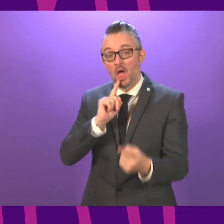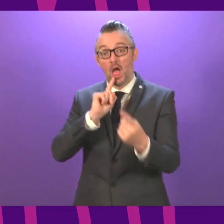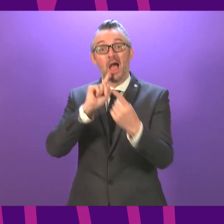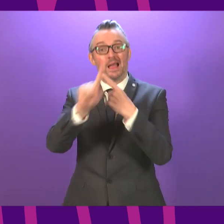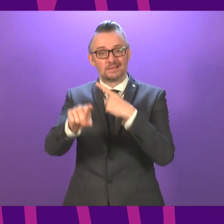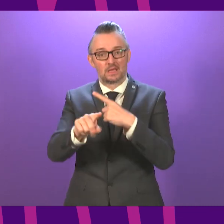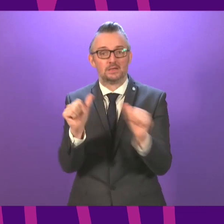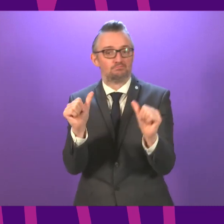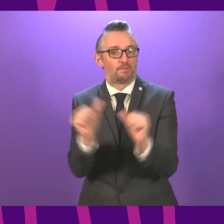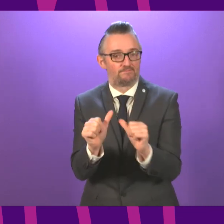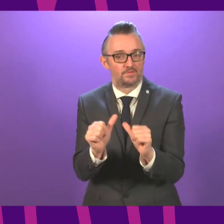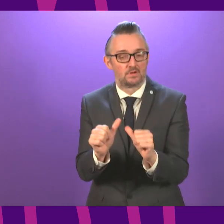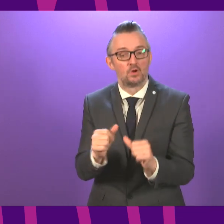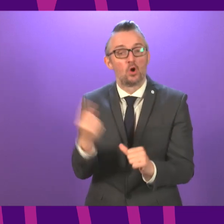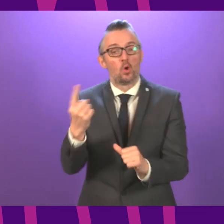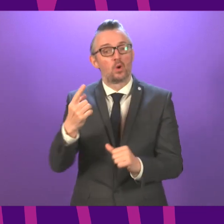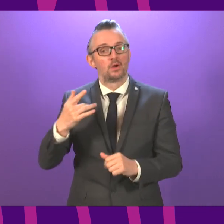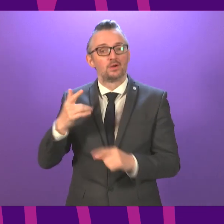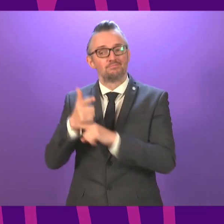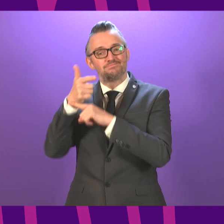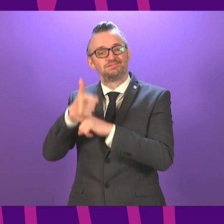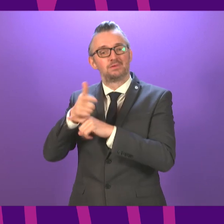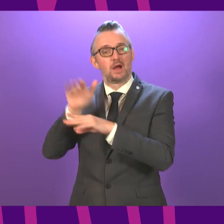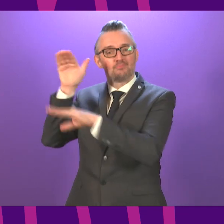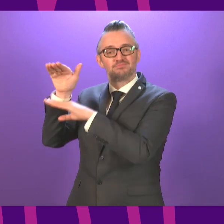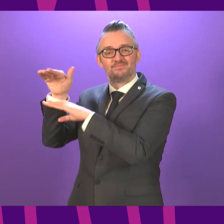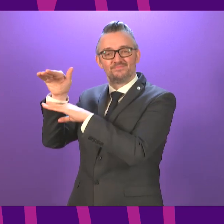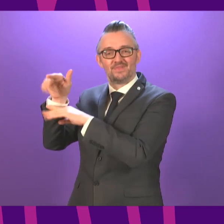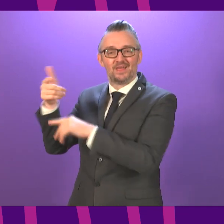remotely, because it is more difficult for you to realise that you are going beyond your time.